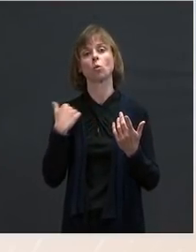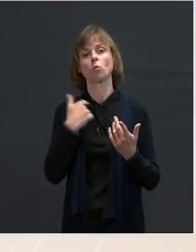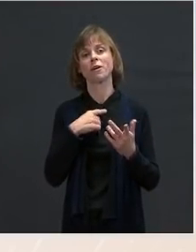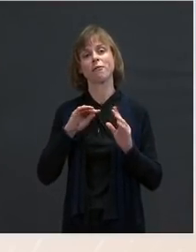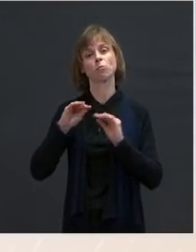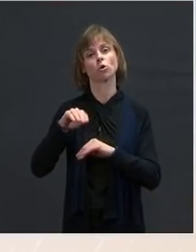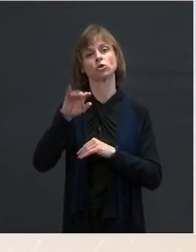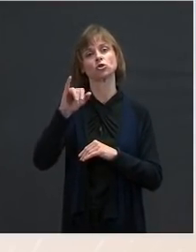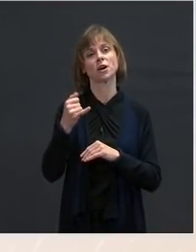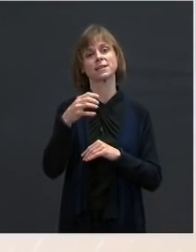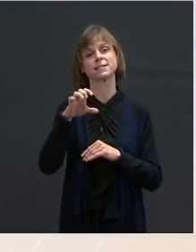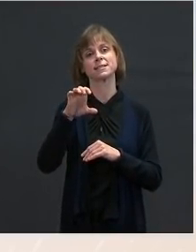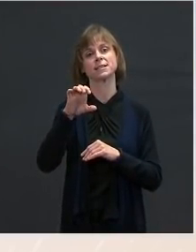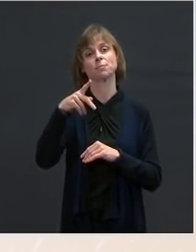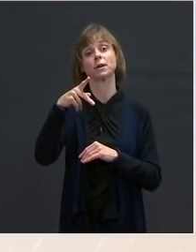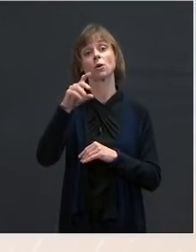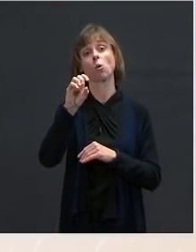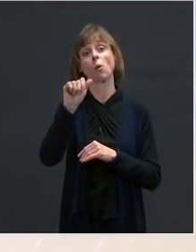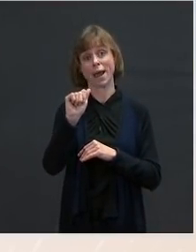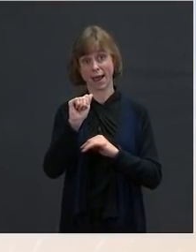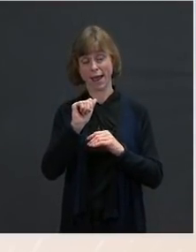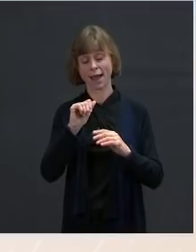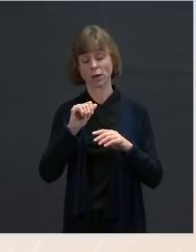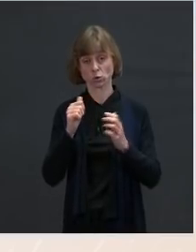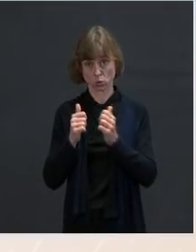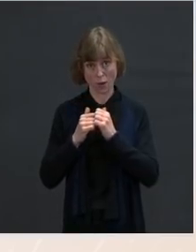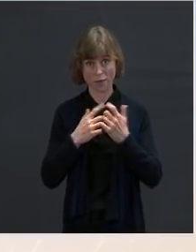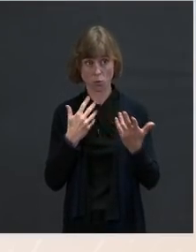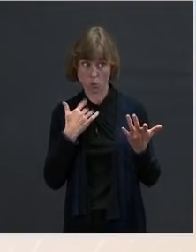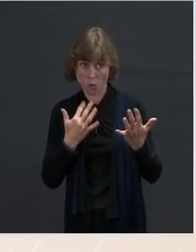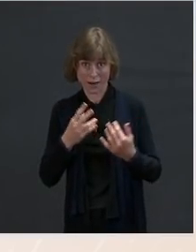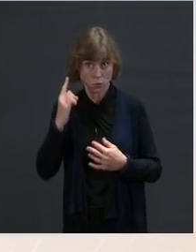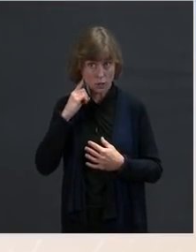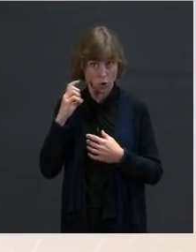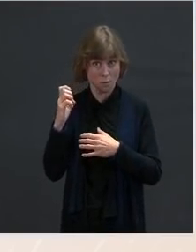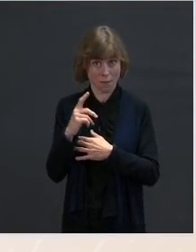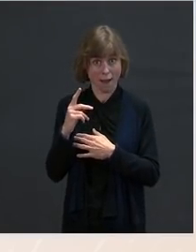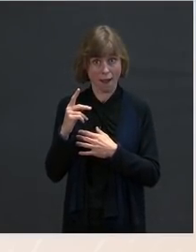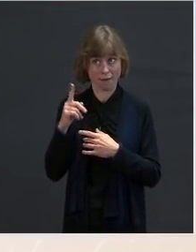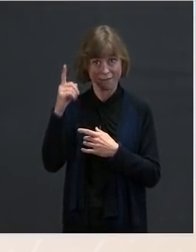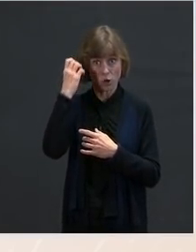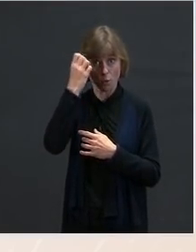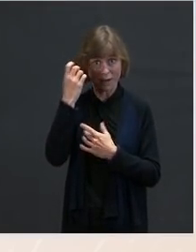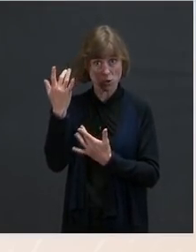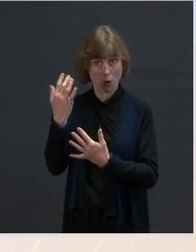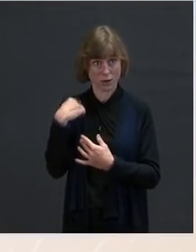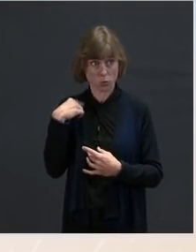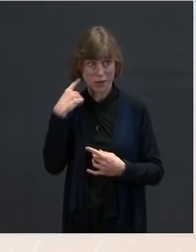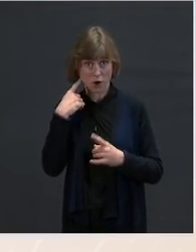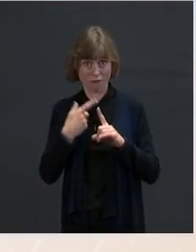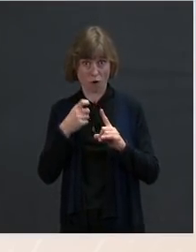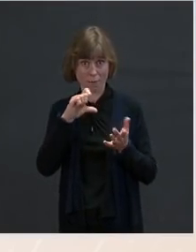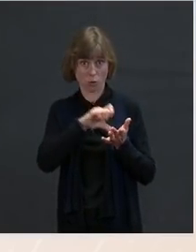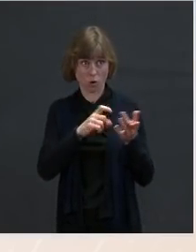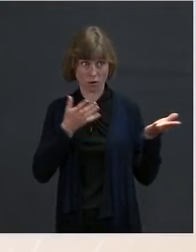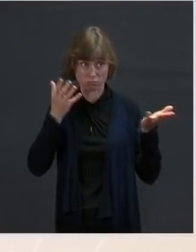We're waiting, at this point, to hear back. The Europeans are waiting to hear back from the Iranians on whether they are open to that diplomatic conversation.